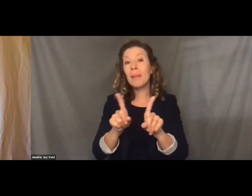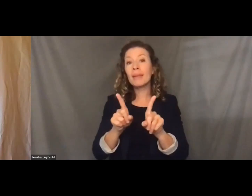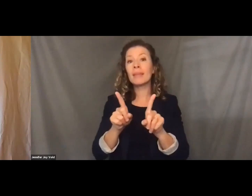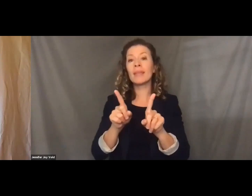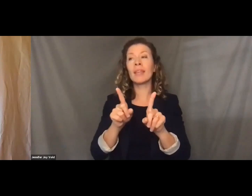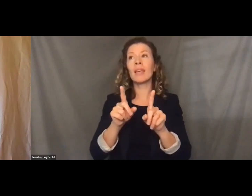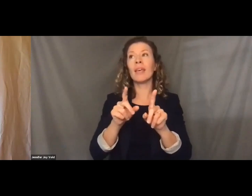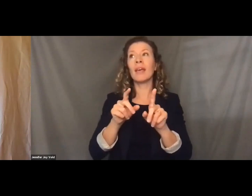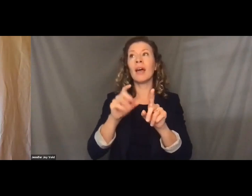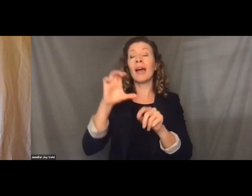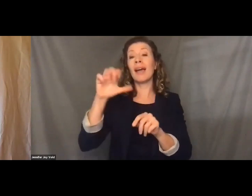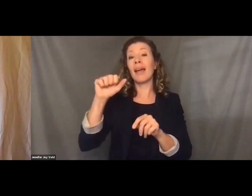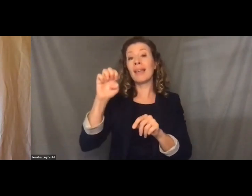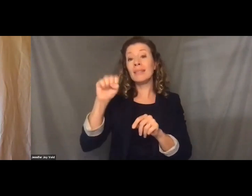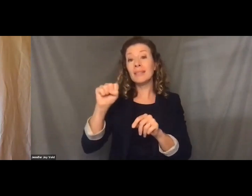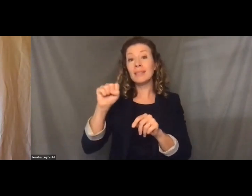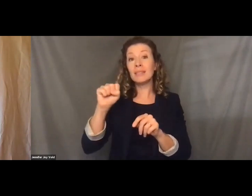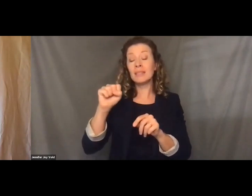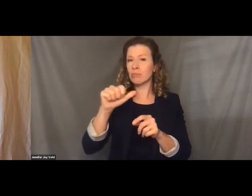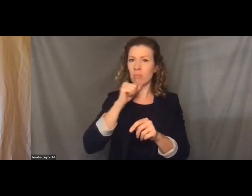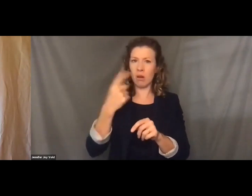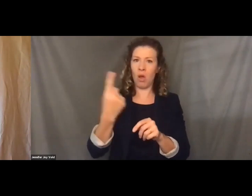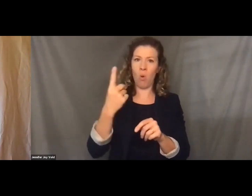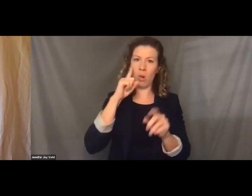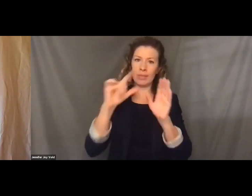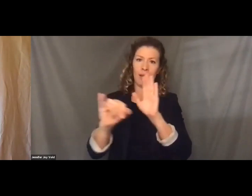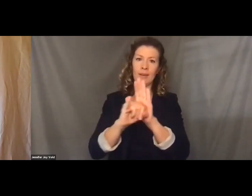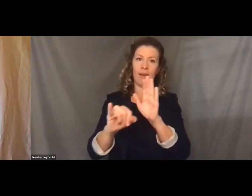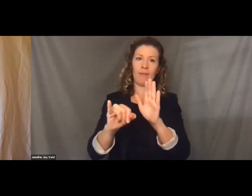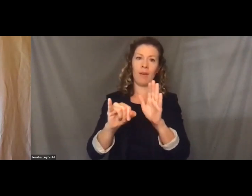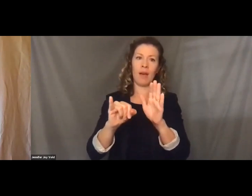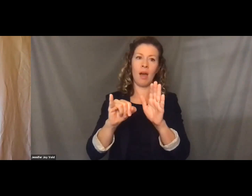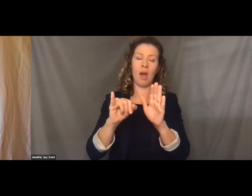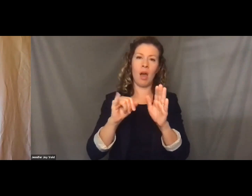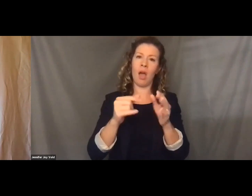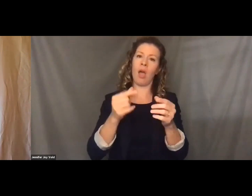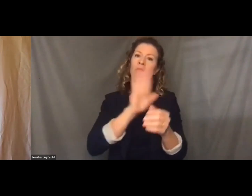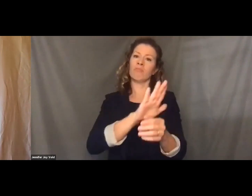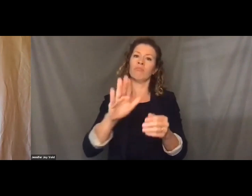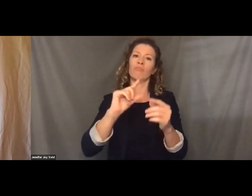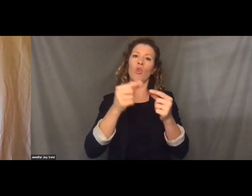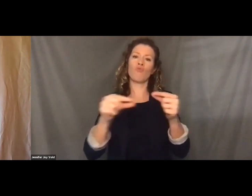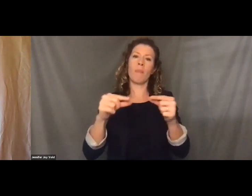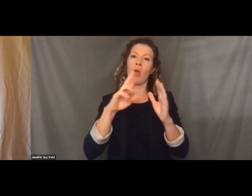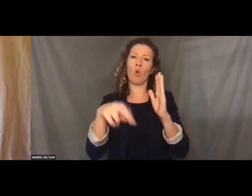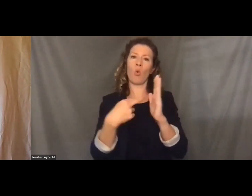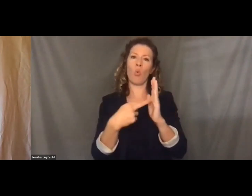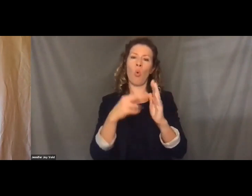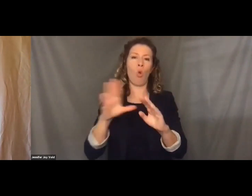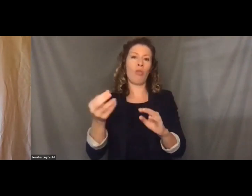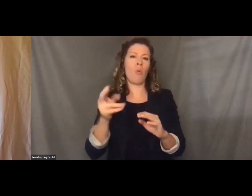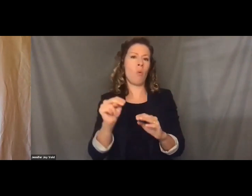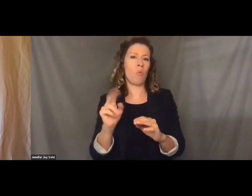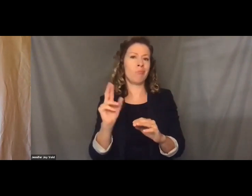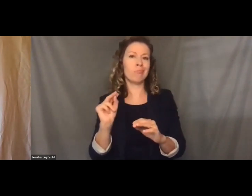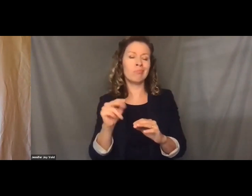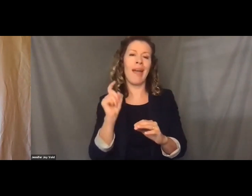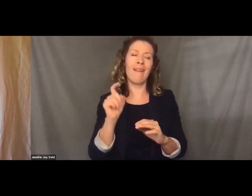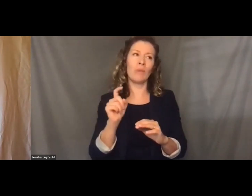cases do not always identify grammatical role by themselves you have to-